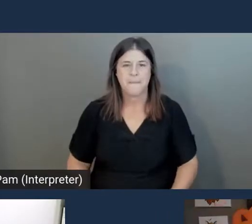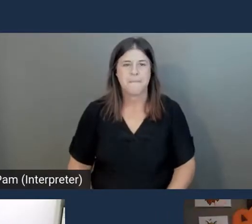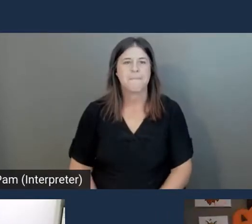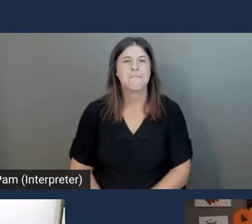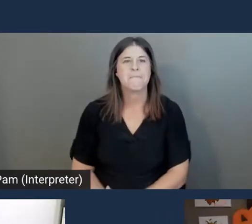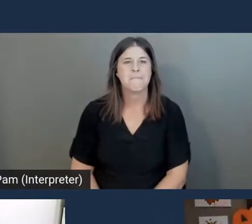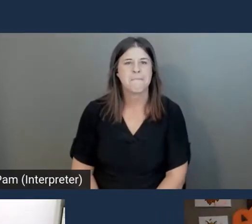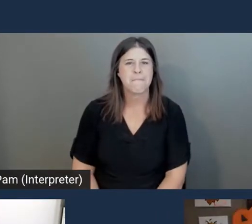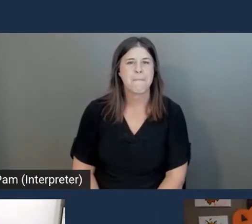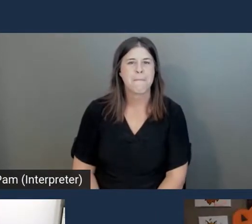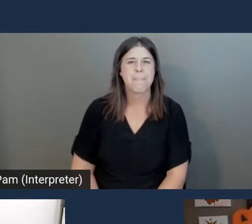Yay. Welcome.